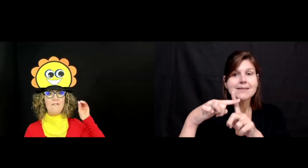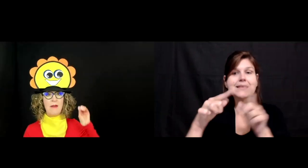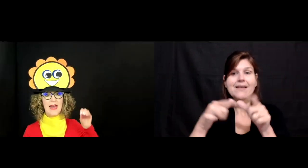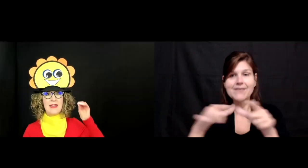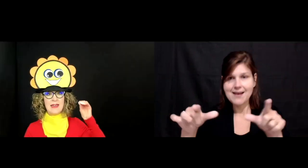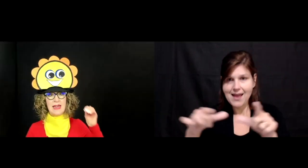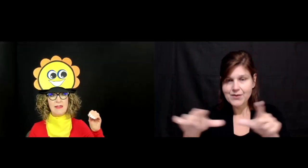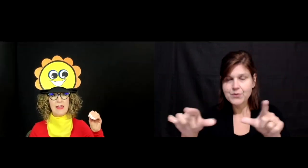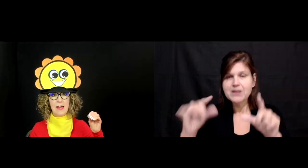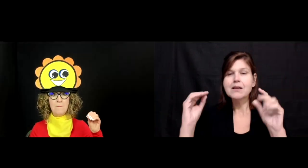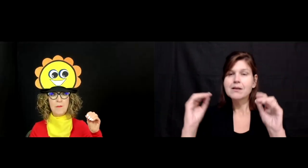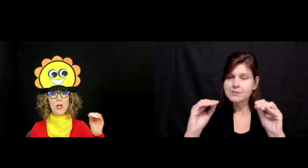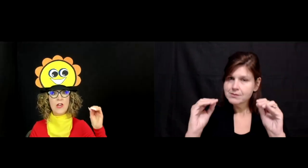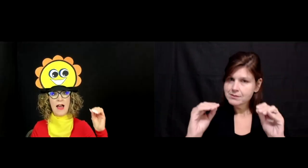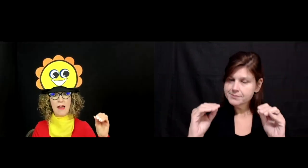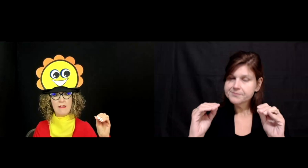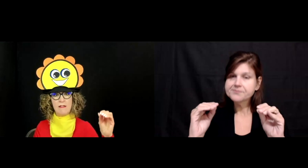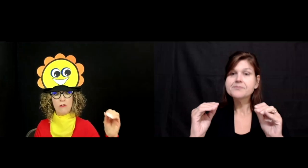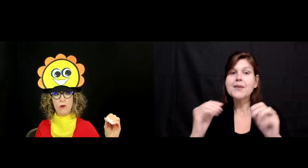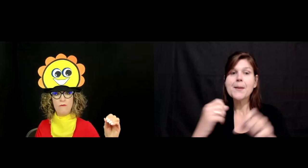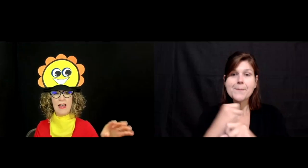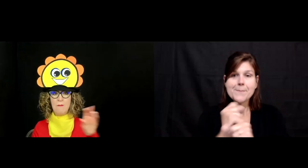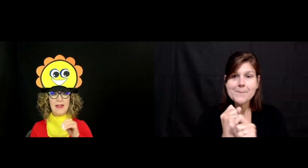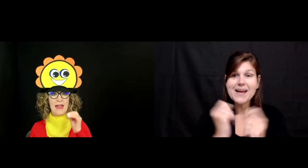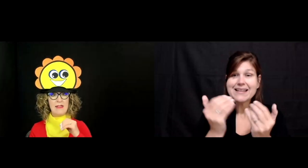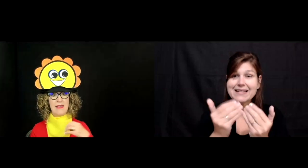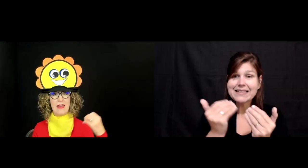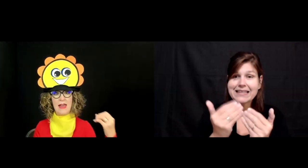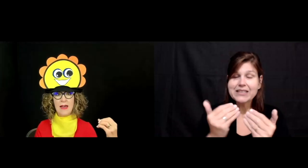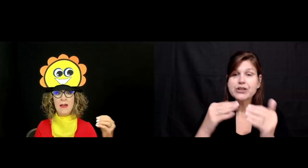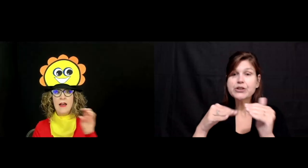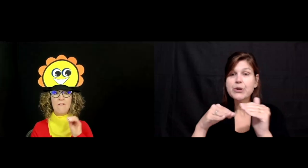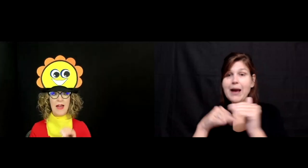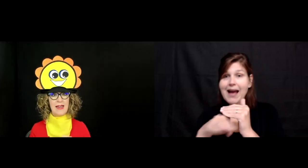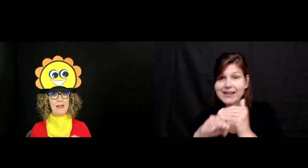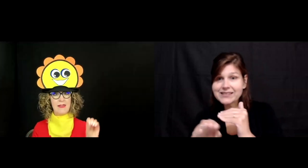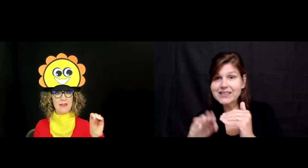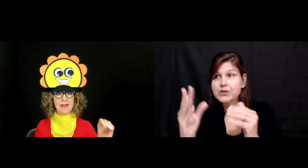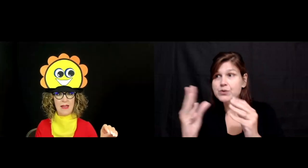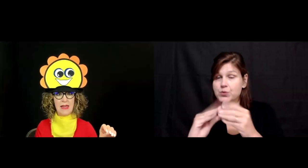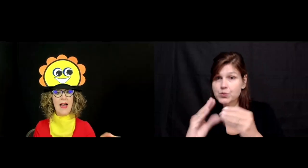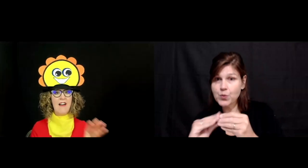I've made it easier to access story. I've made it easier to hear. I've made it easier to see.